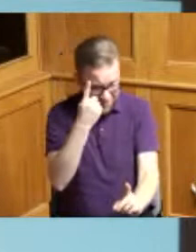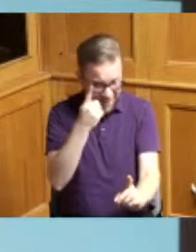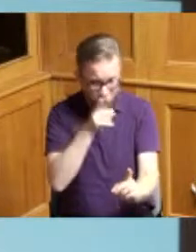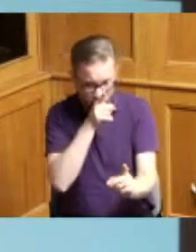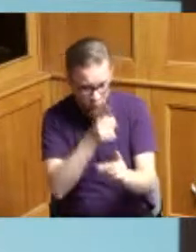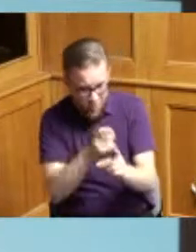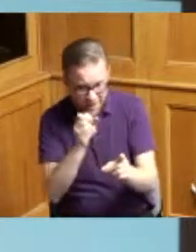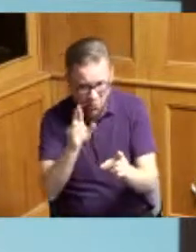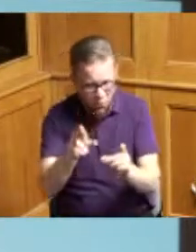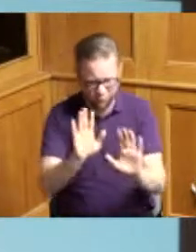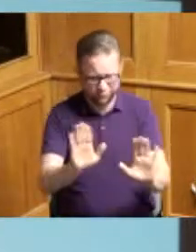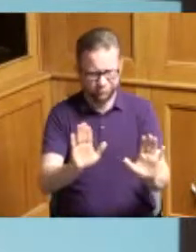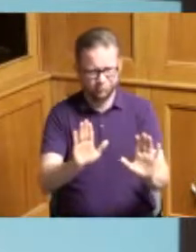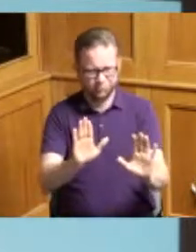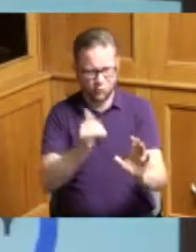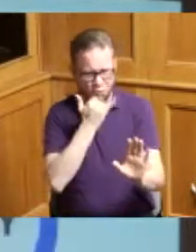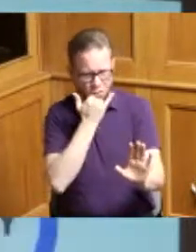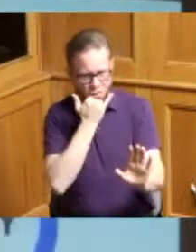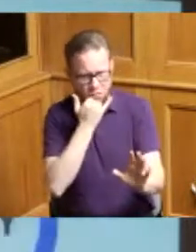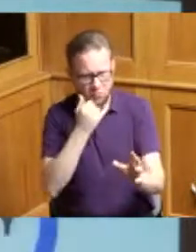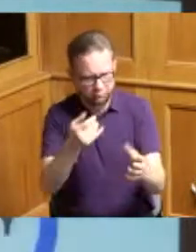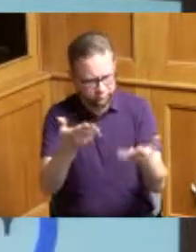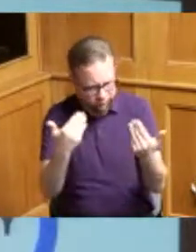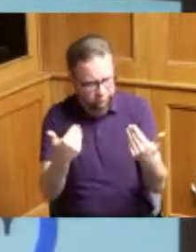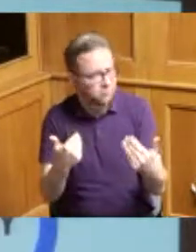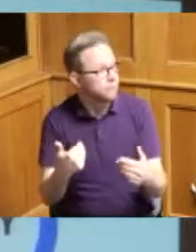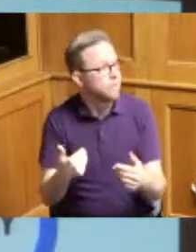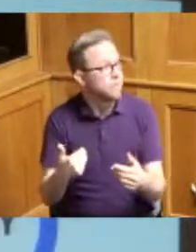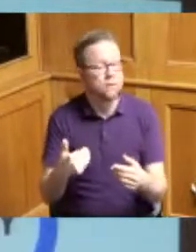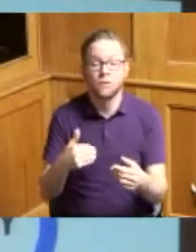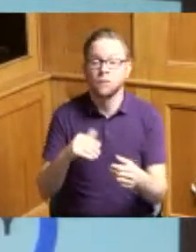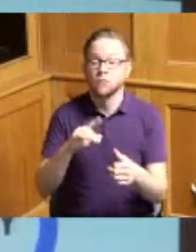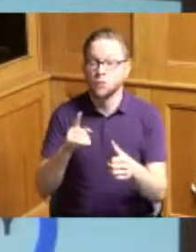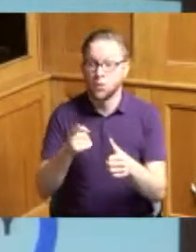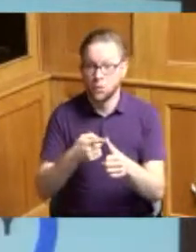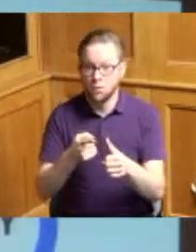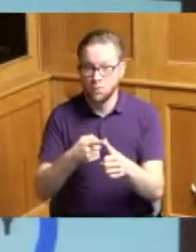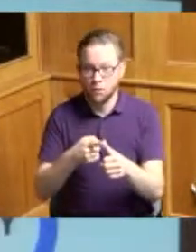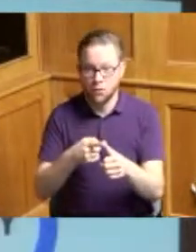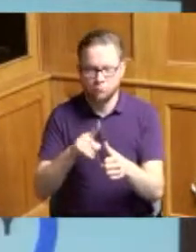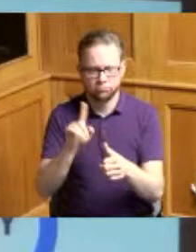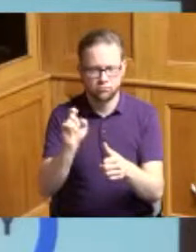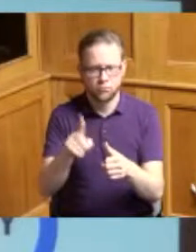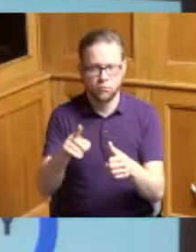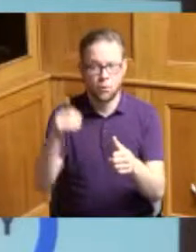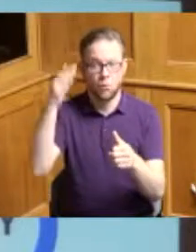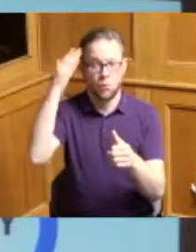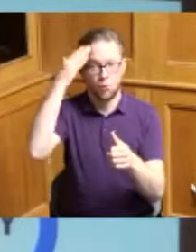built in it so let's really start with why so why u.s Commissioner Reece why you know kind of the